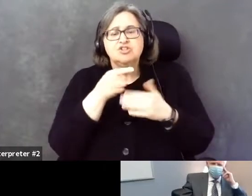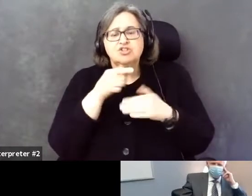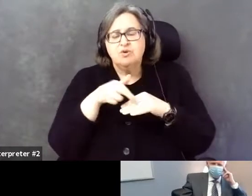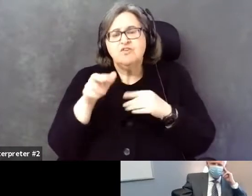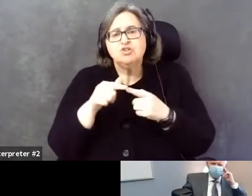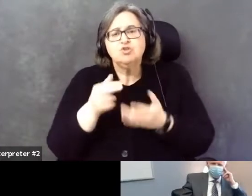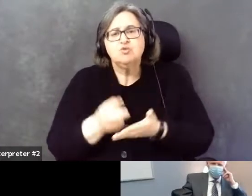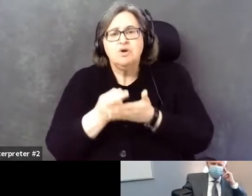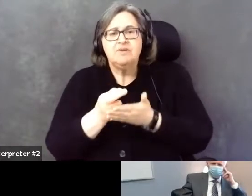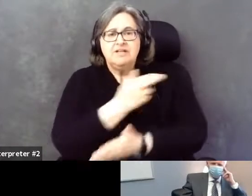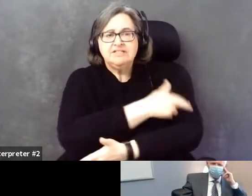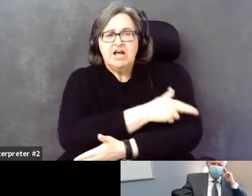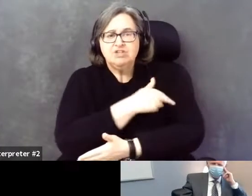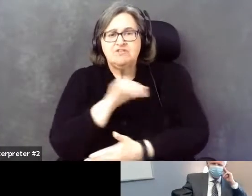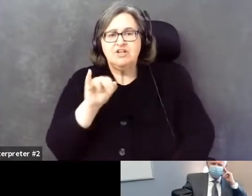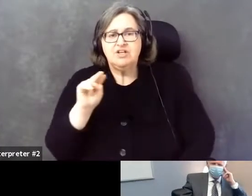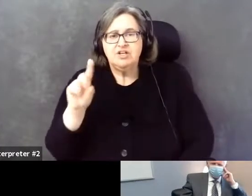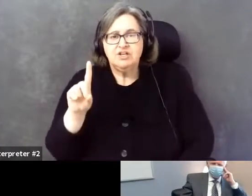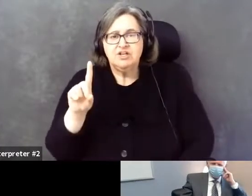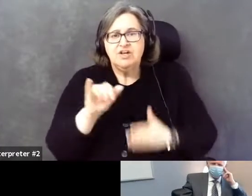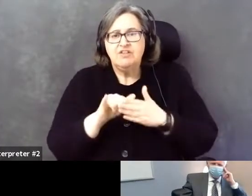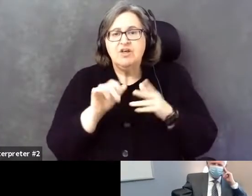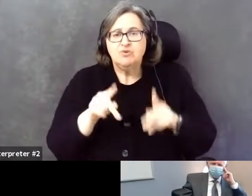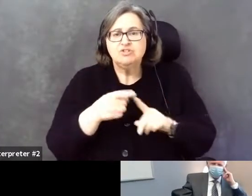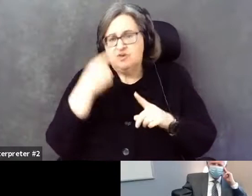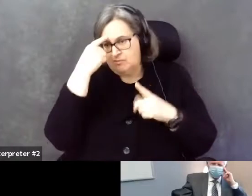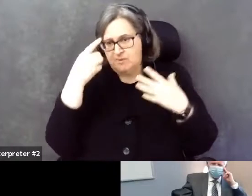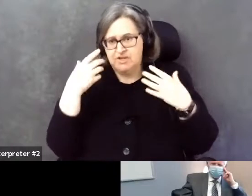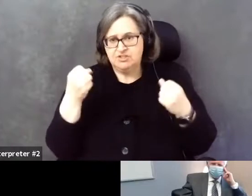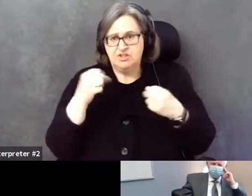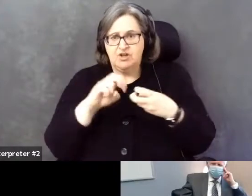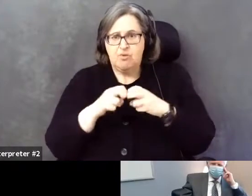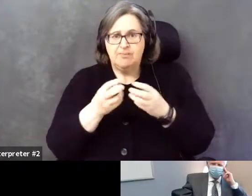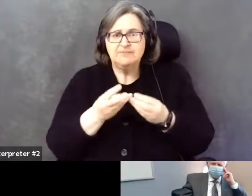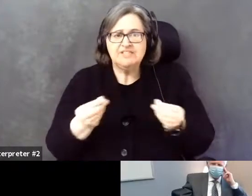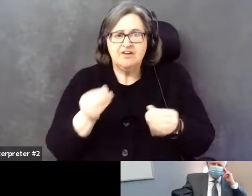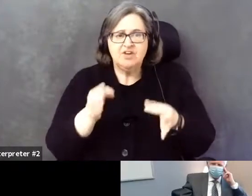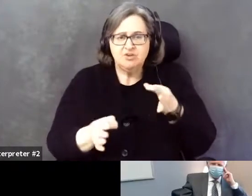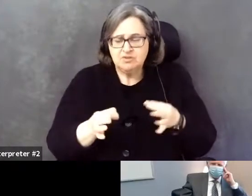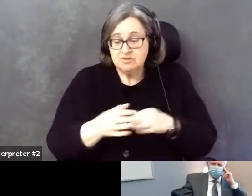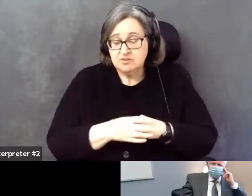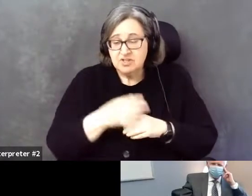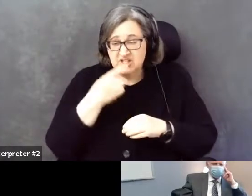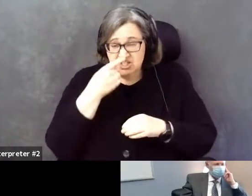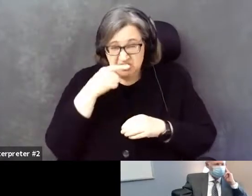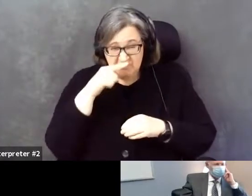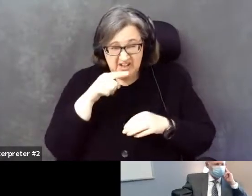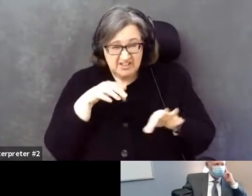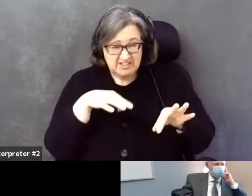hospital of Indiana. They were from the mental health problem solving courts. Can you tell us about what happened